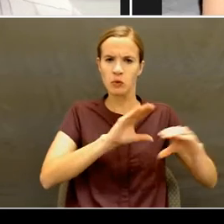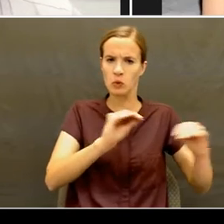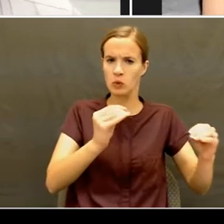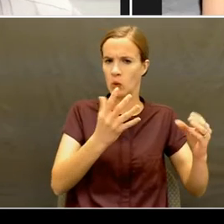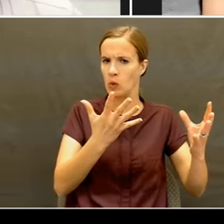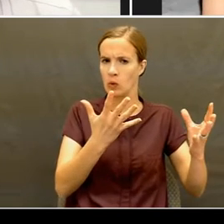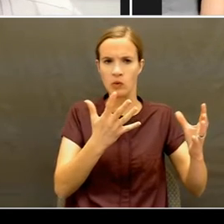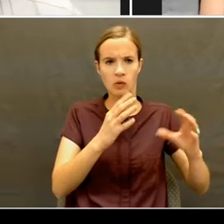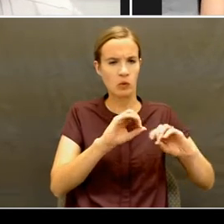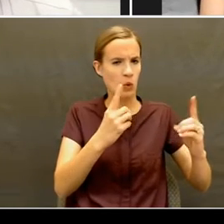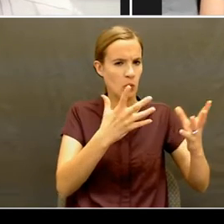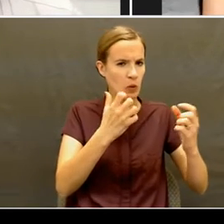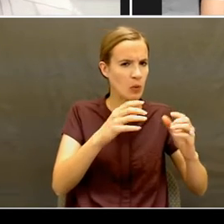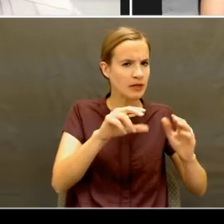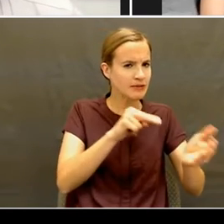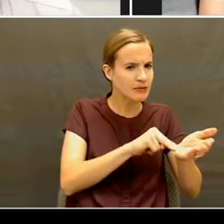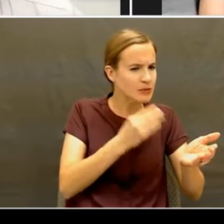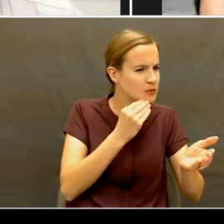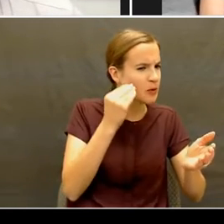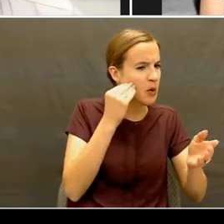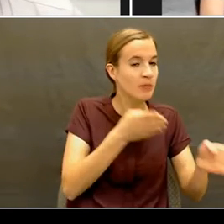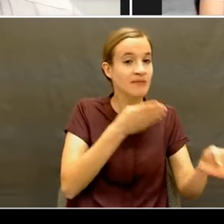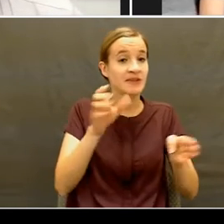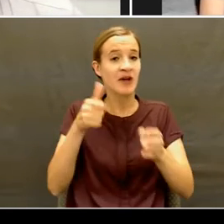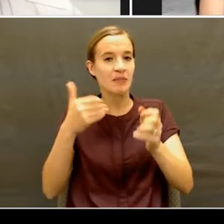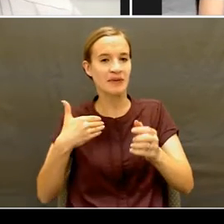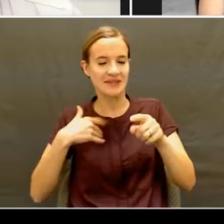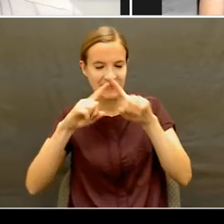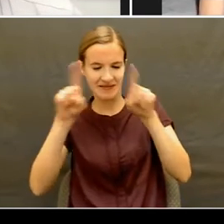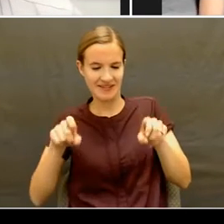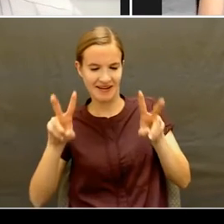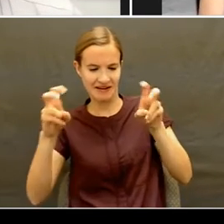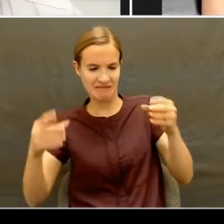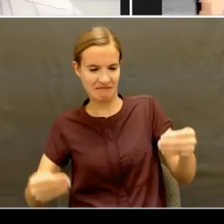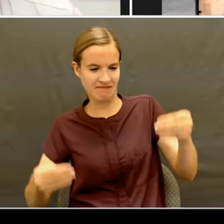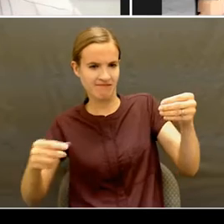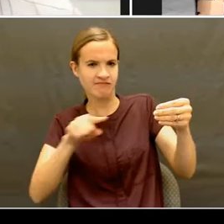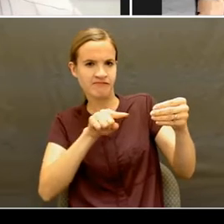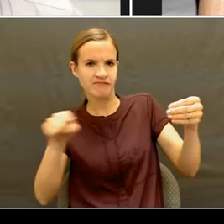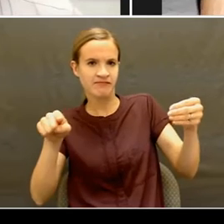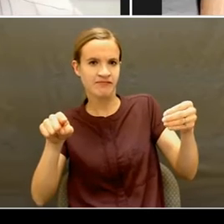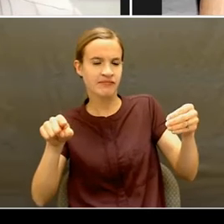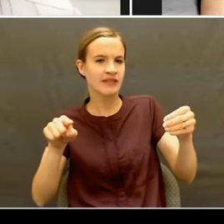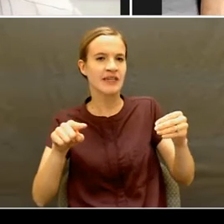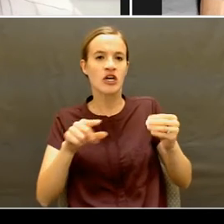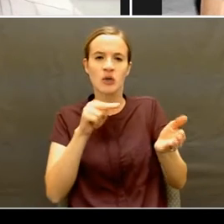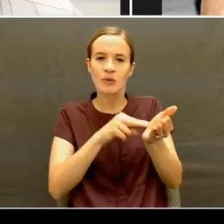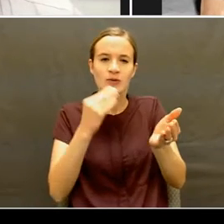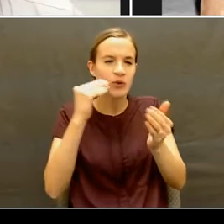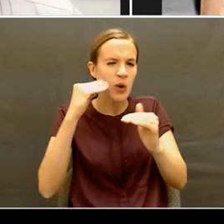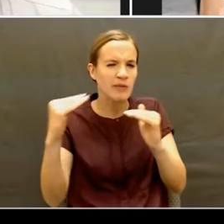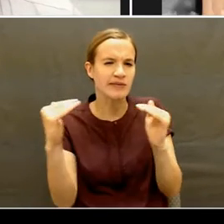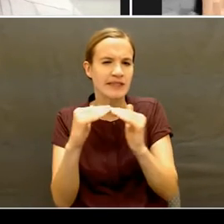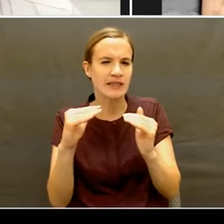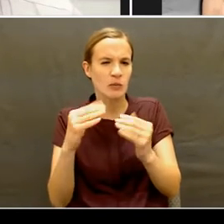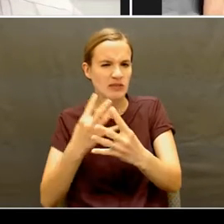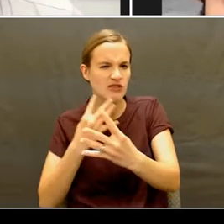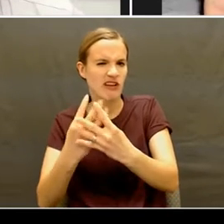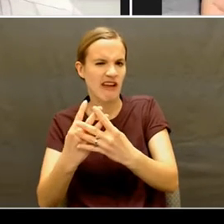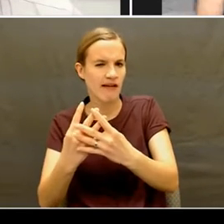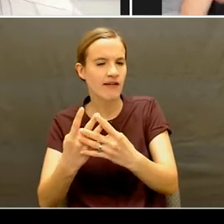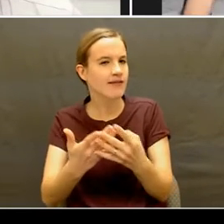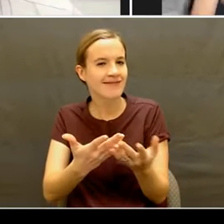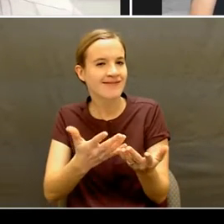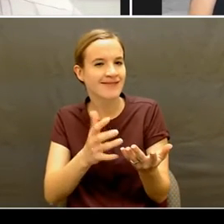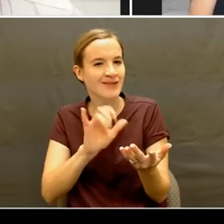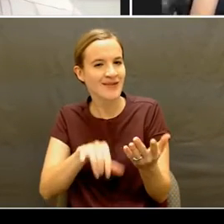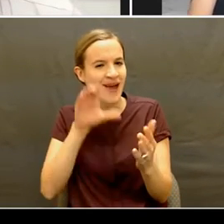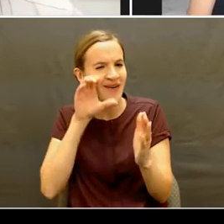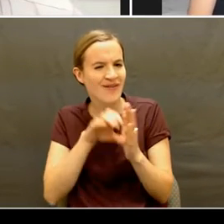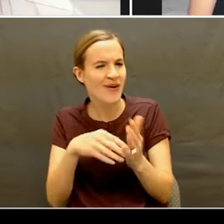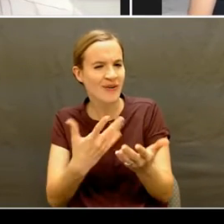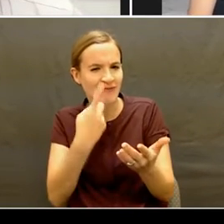Tom: Well, after, after living in LA, Diane and I moved to Tennessee. Actually, we could move